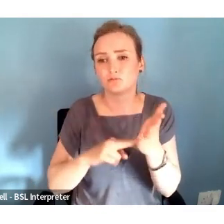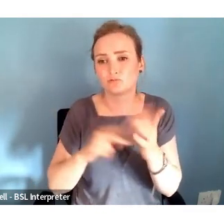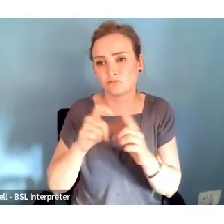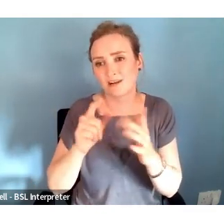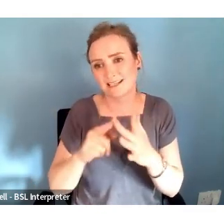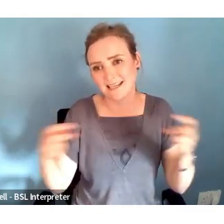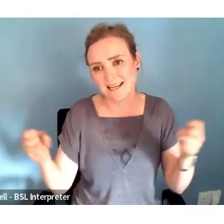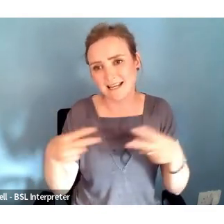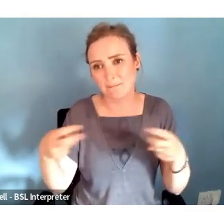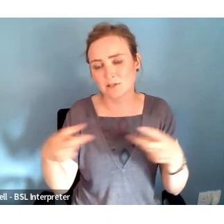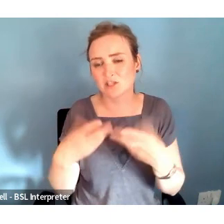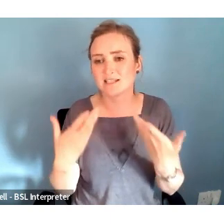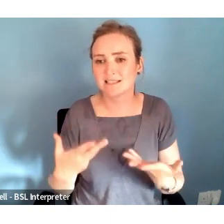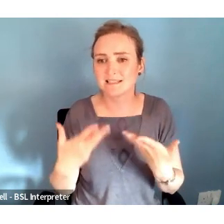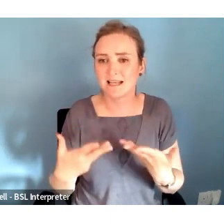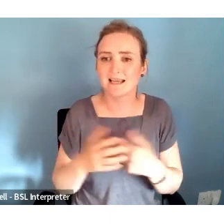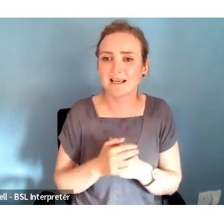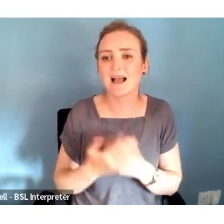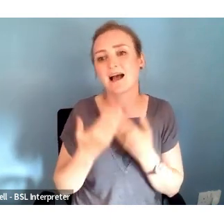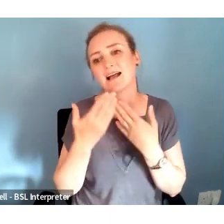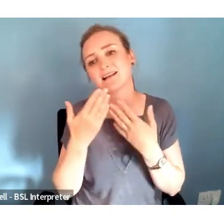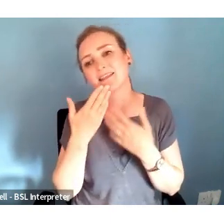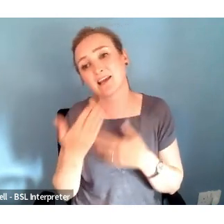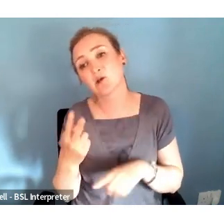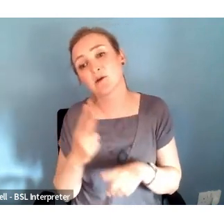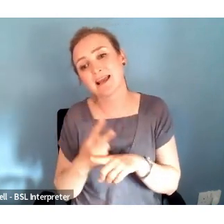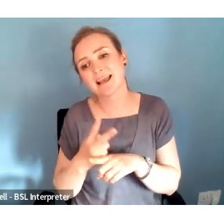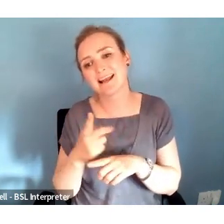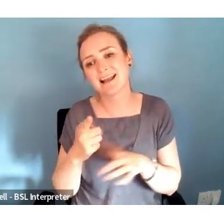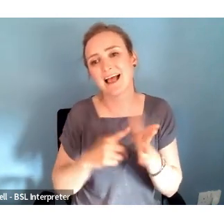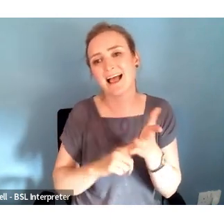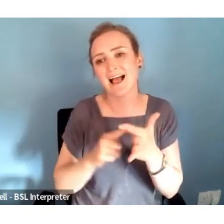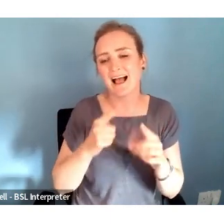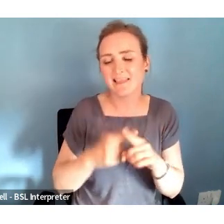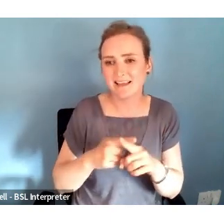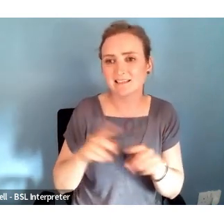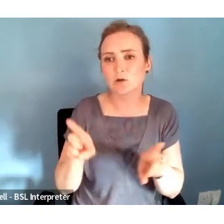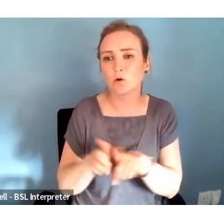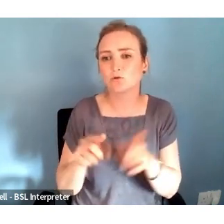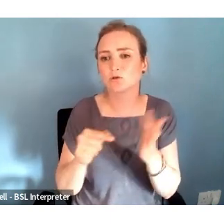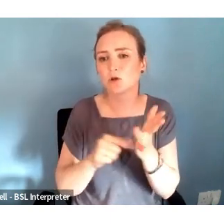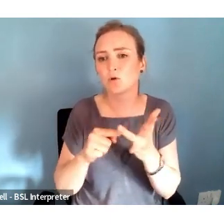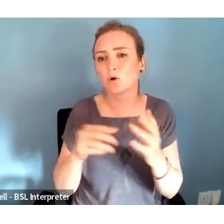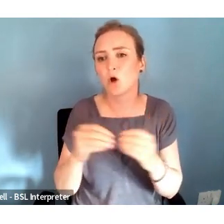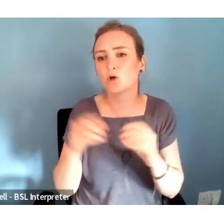and another big thanks to Alex and thank you to Toby , behind the scenes making sure everything works